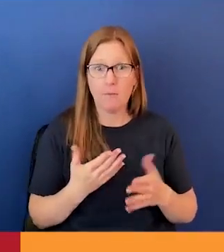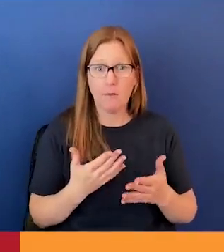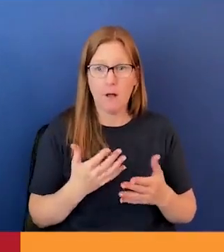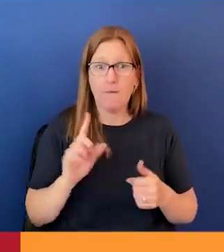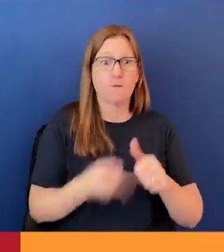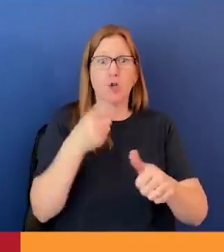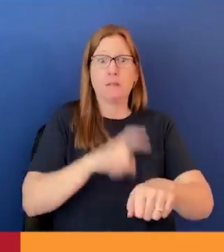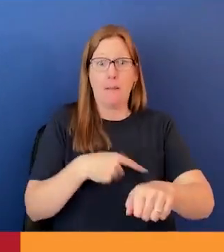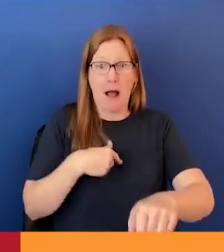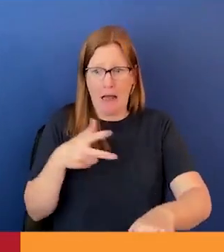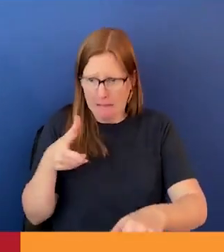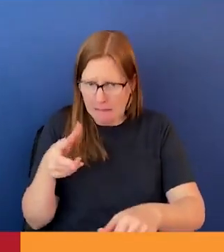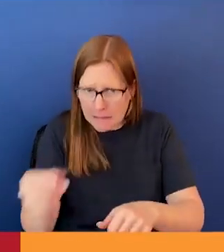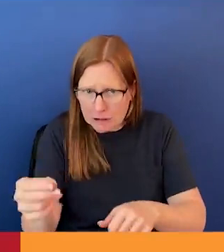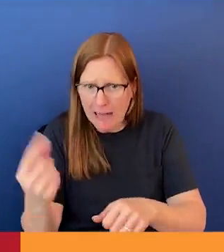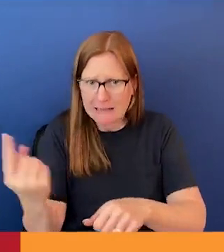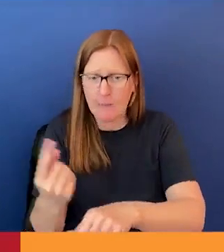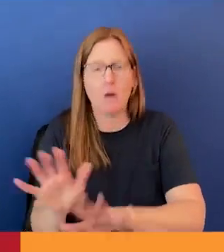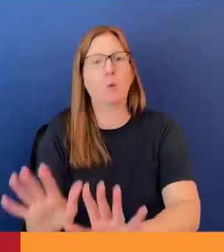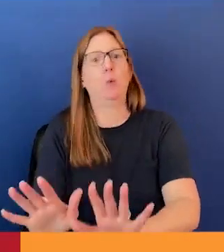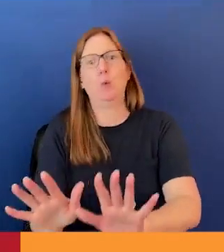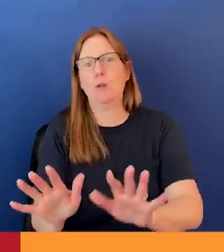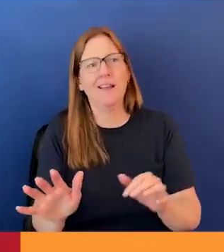And believe me, you wouldn't come to me as a nurse or a physician.